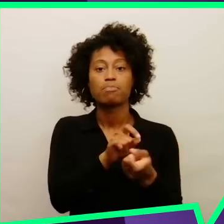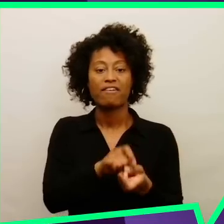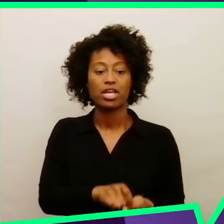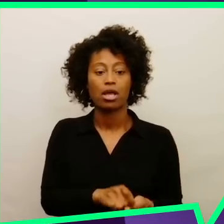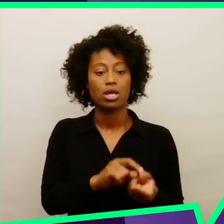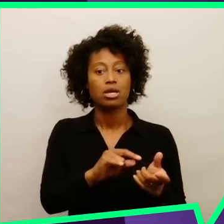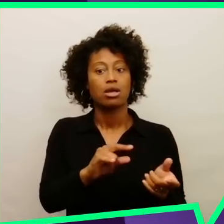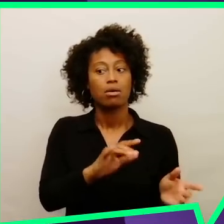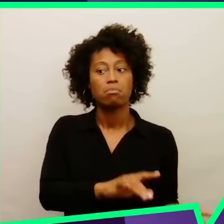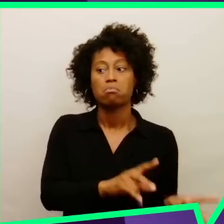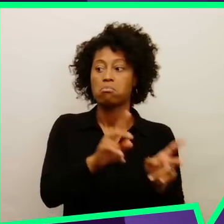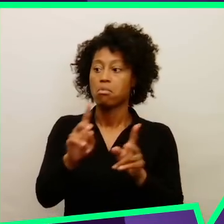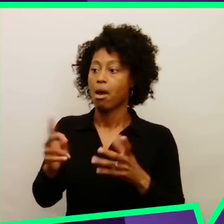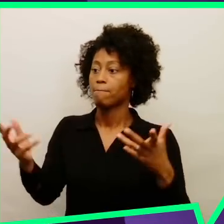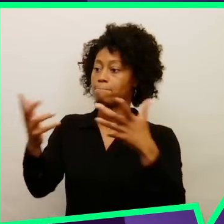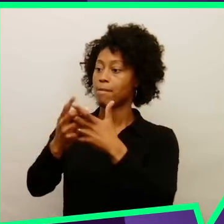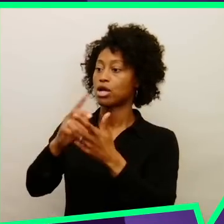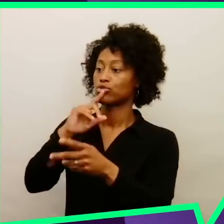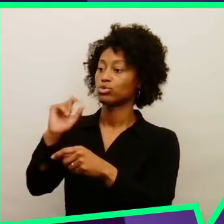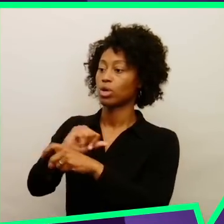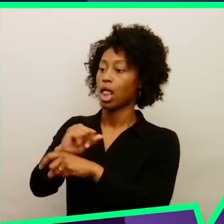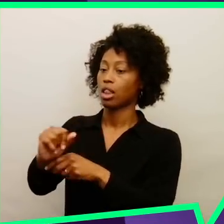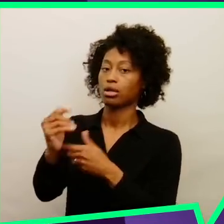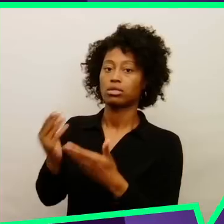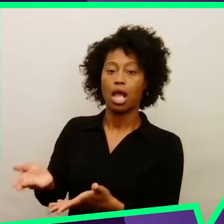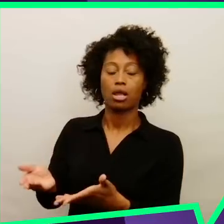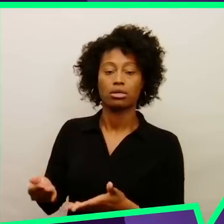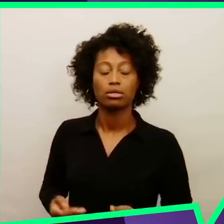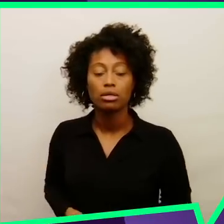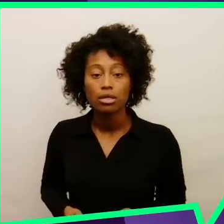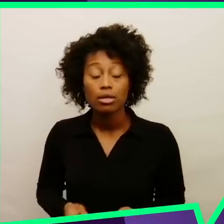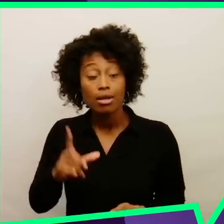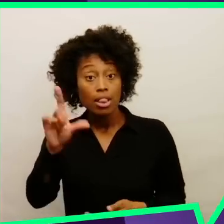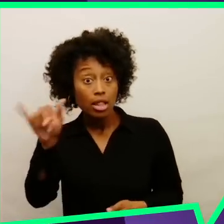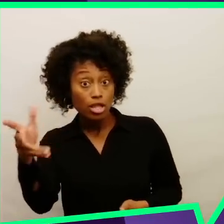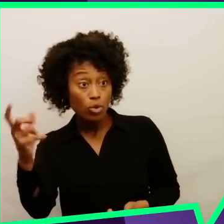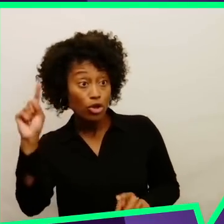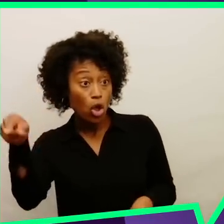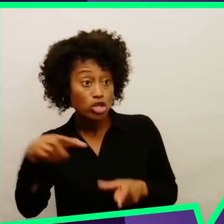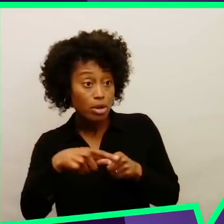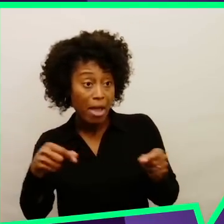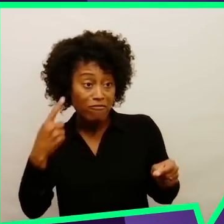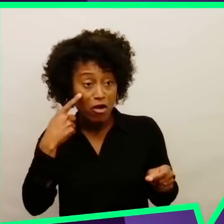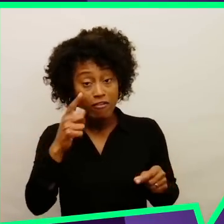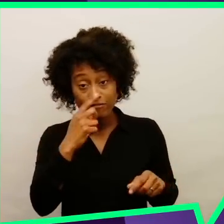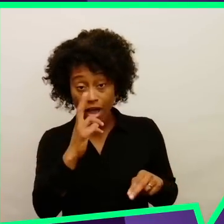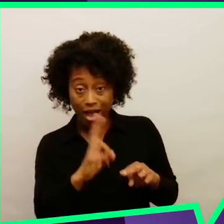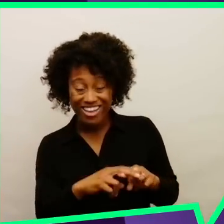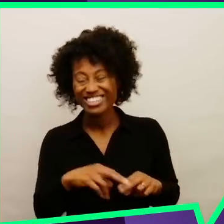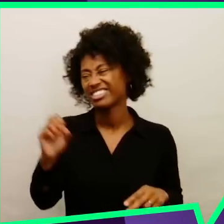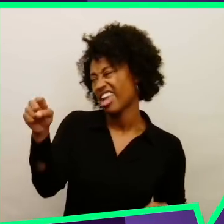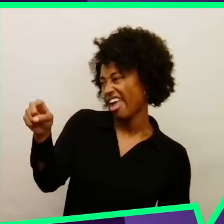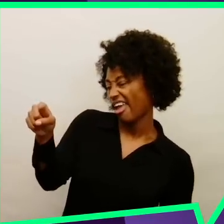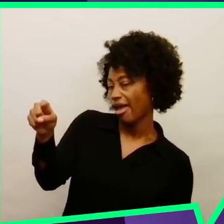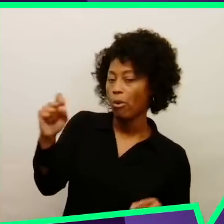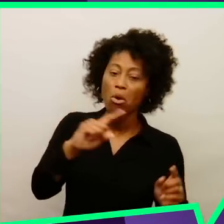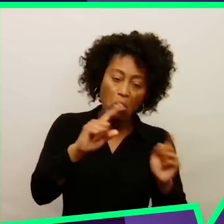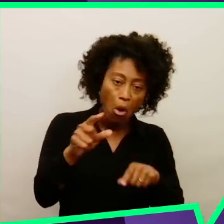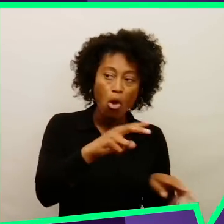of a specifications as they have in reality. Isn't that kind of cool? That is cool. Yeah. So, Lily, do you want to go to Japan real quick, just for funsies? Yeah.